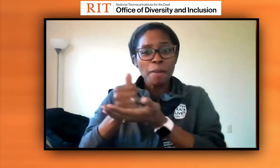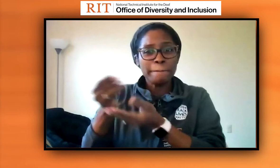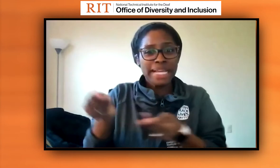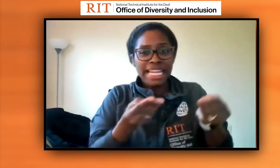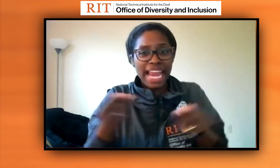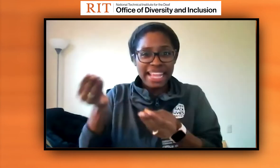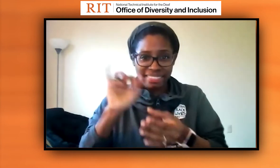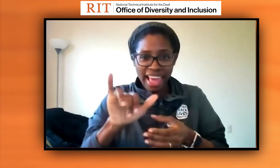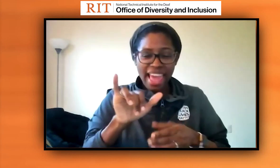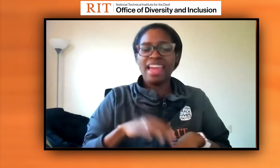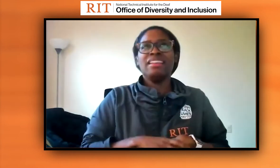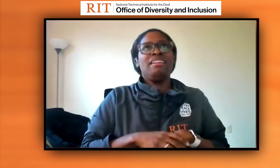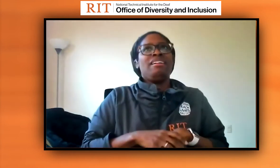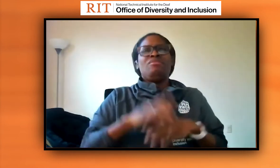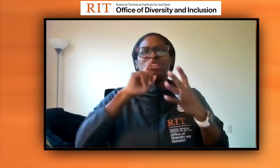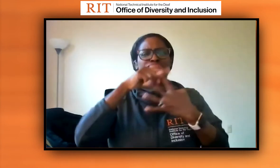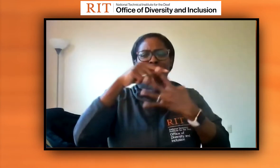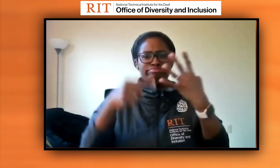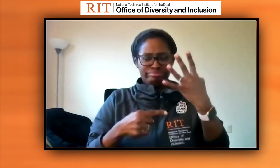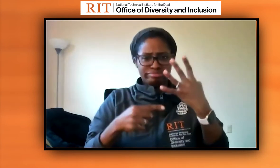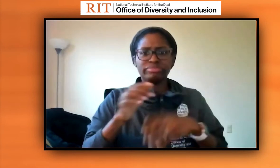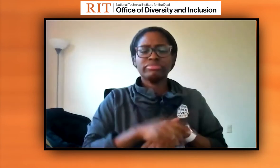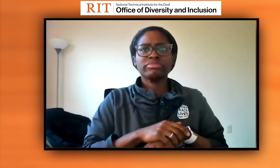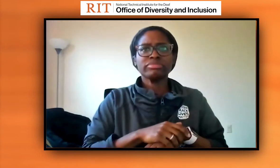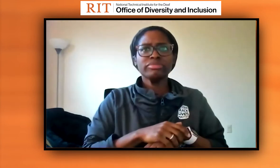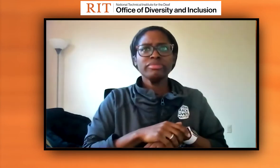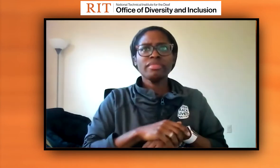Sometimes, it's hard for individuals, but RAs can make that load a little bit easier.